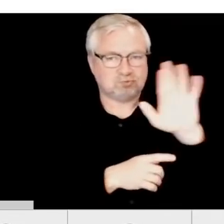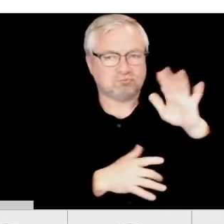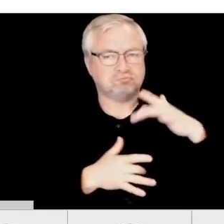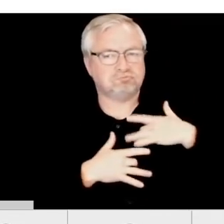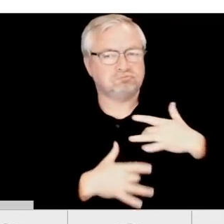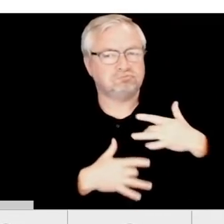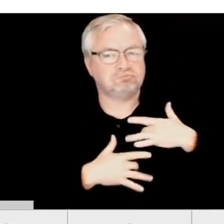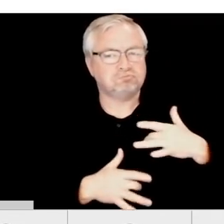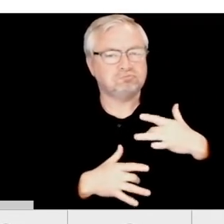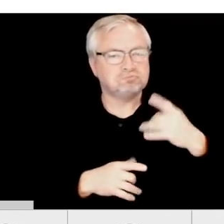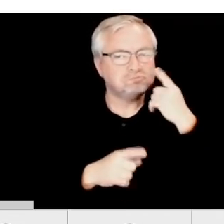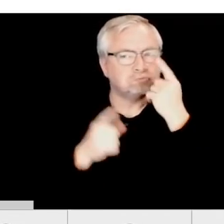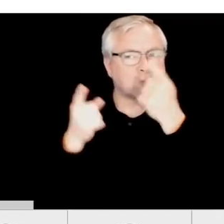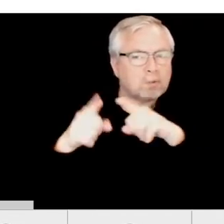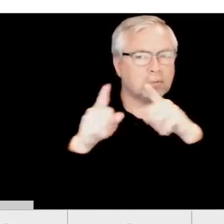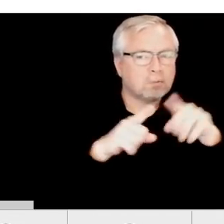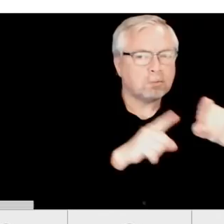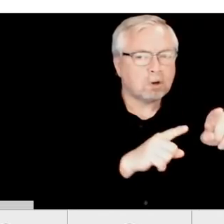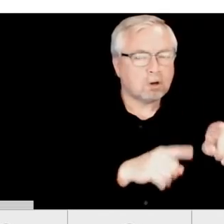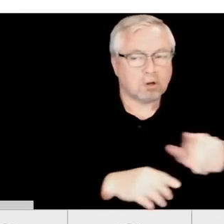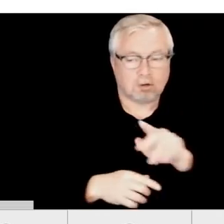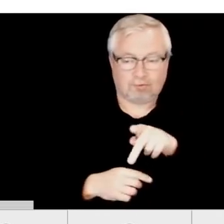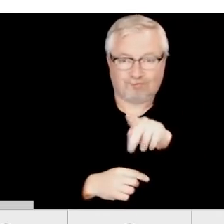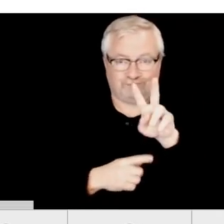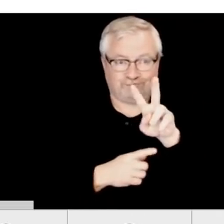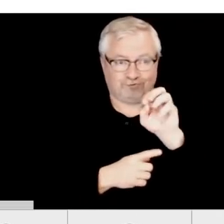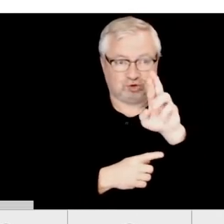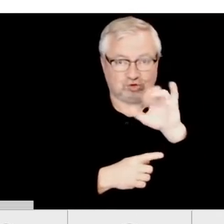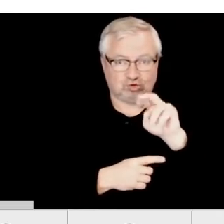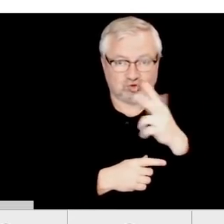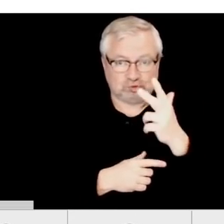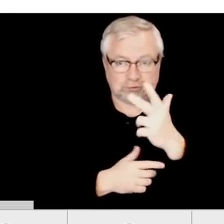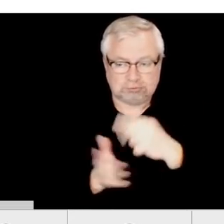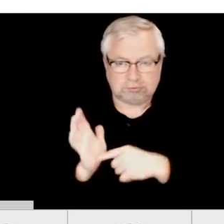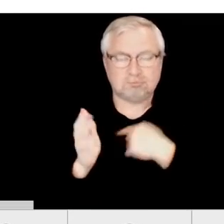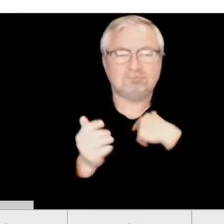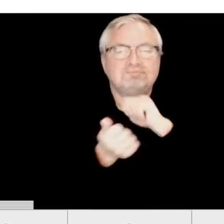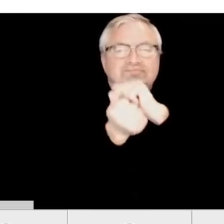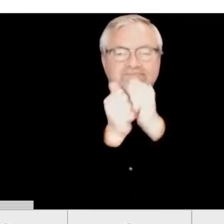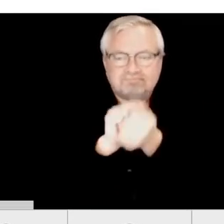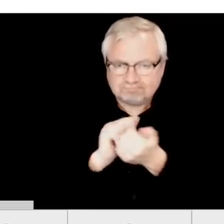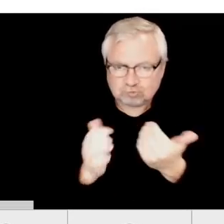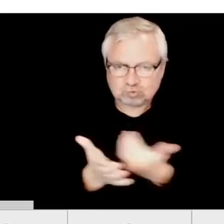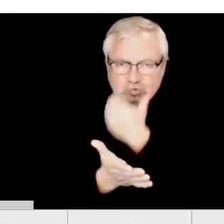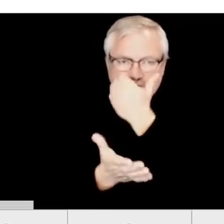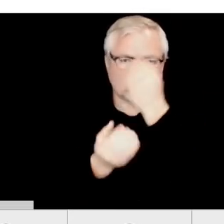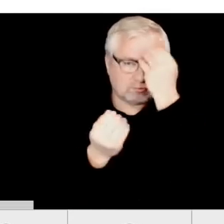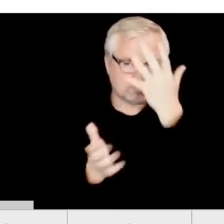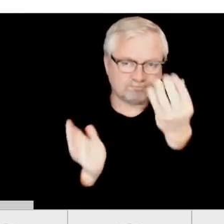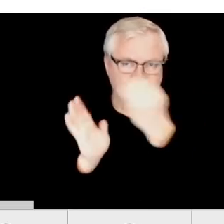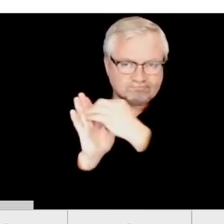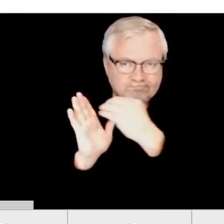And in Version 3, we sort of updated the underlying scenarios to integrate